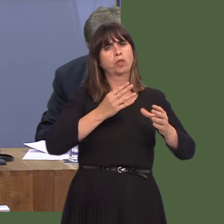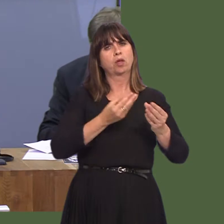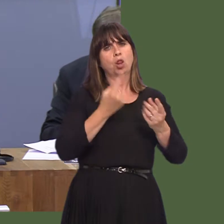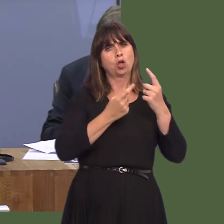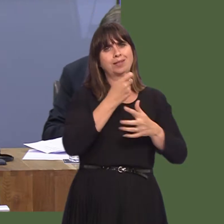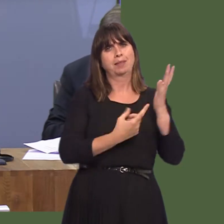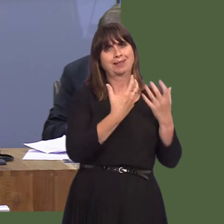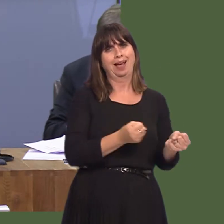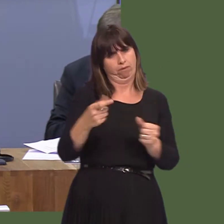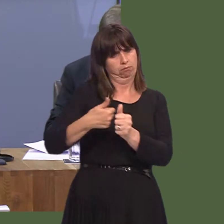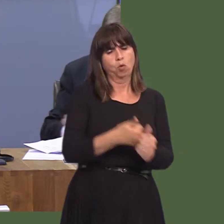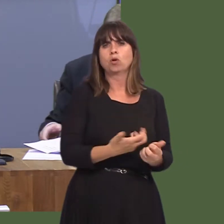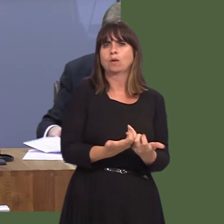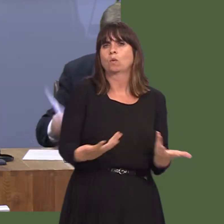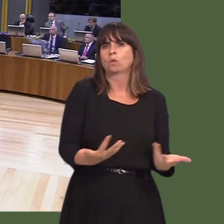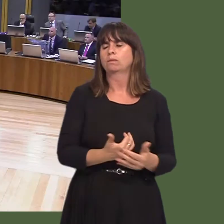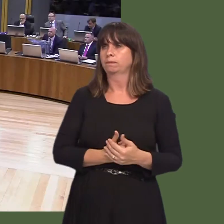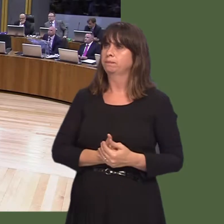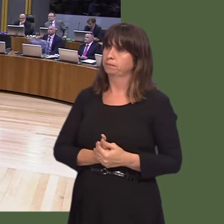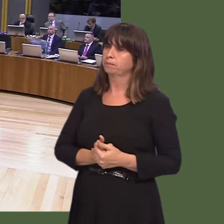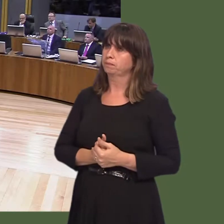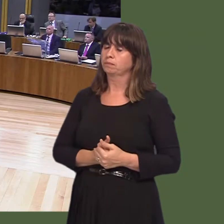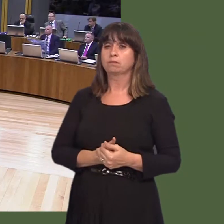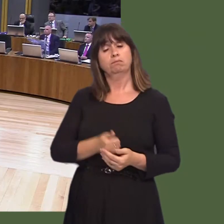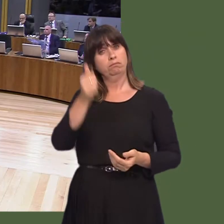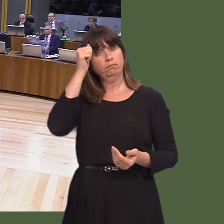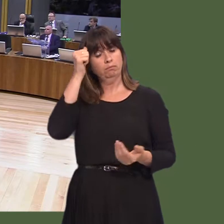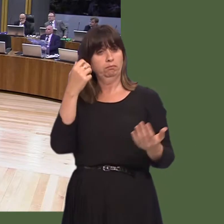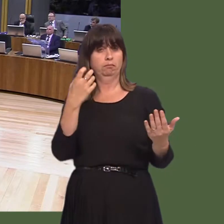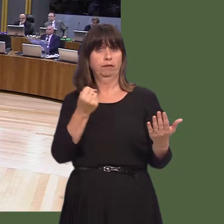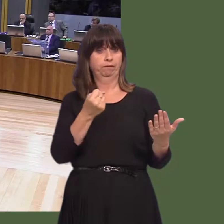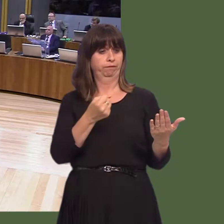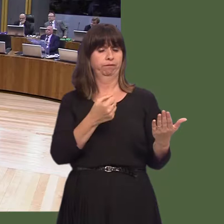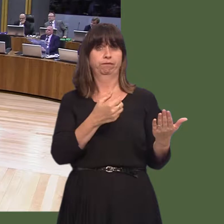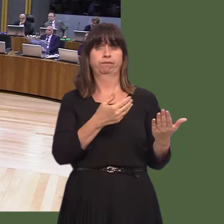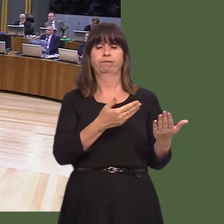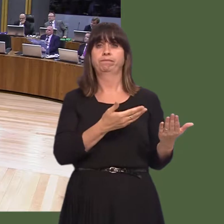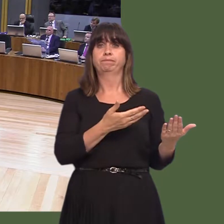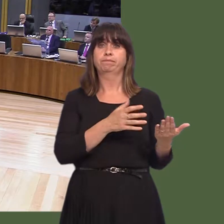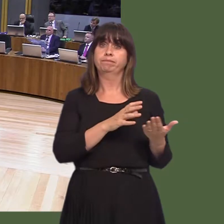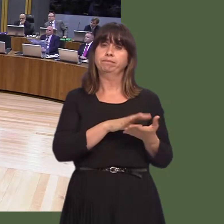Carwyn Jones AM: We have done a great deal, as he will knowófor example, the fact that